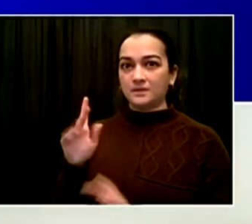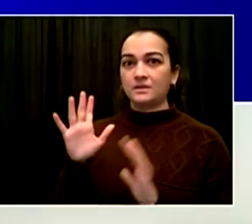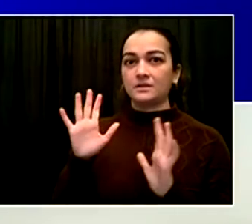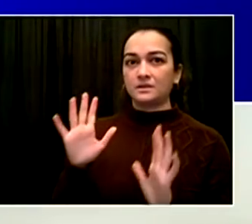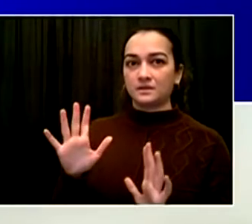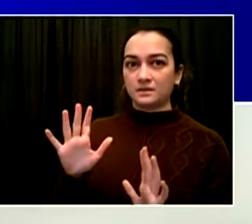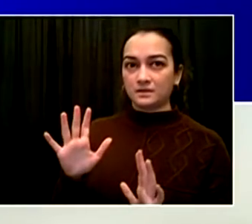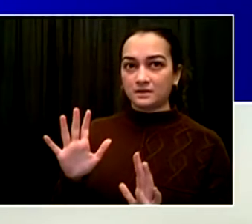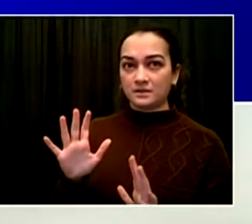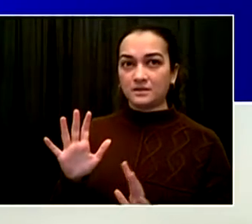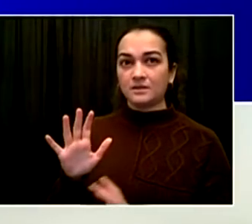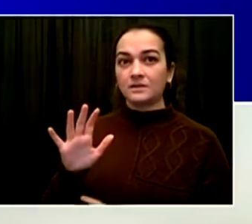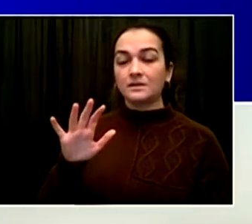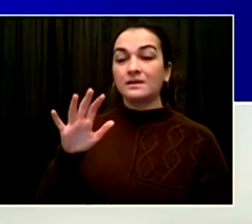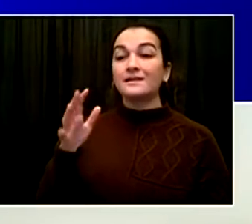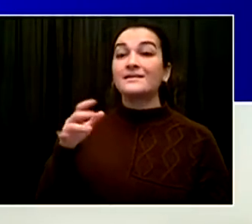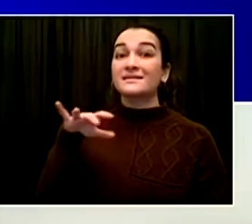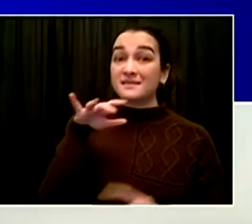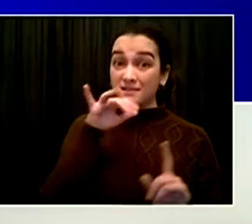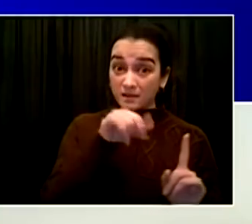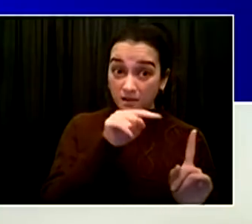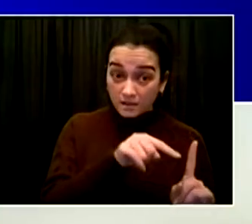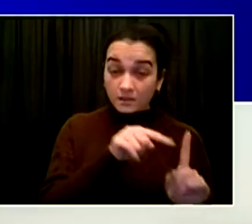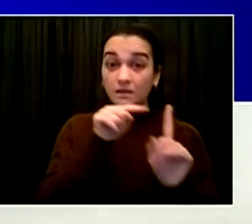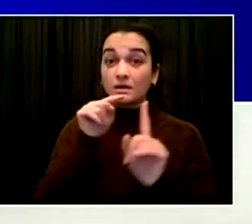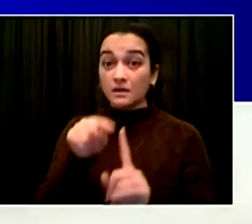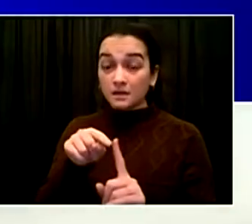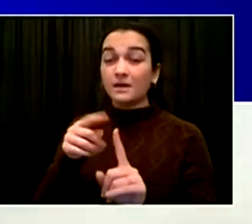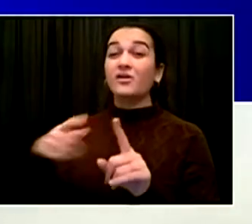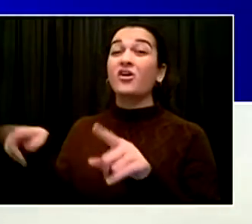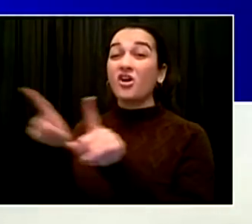INDISCERNIBLE ] HERE. SO 30 FIXED SITES IN 93 MOBILE UNITS. RIGHT.